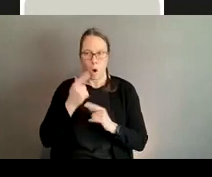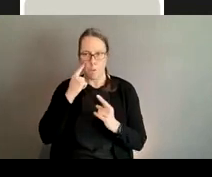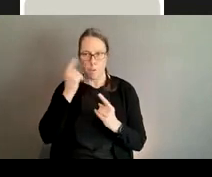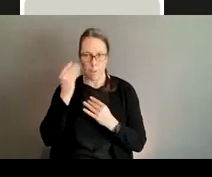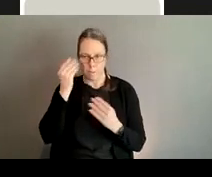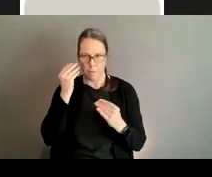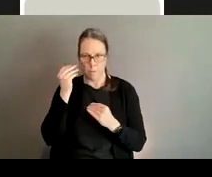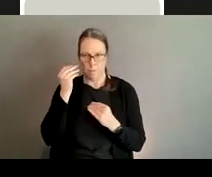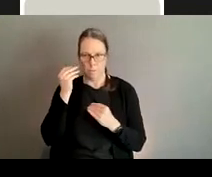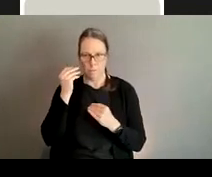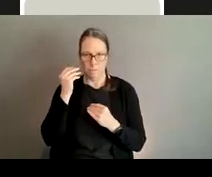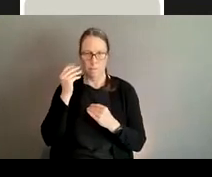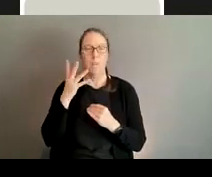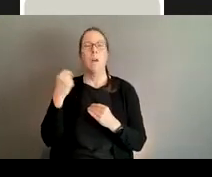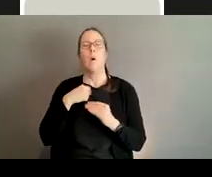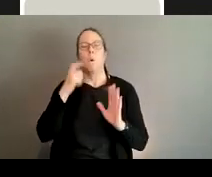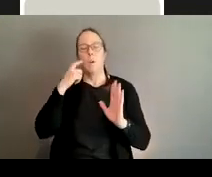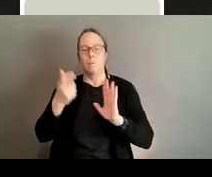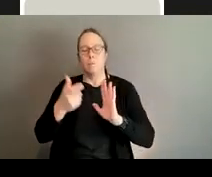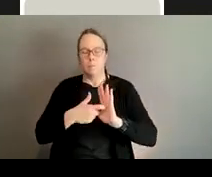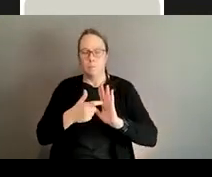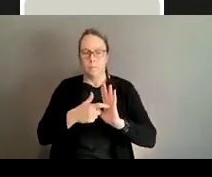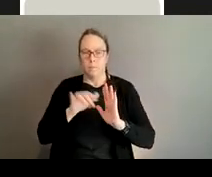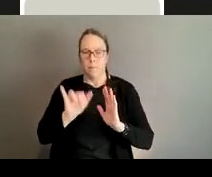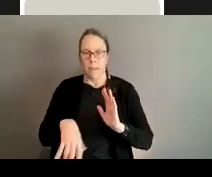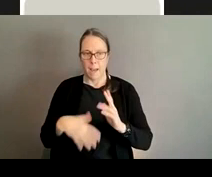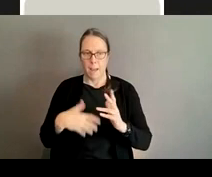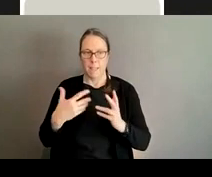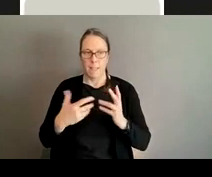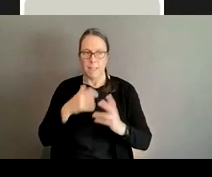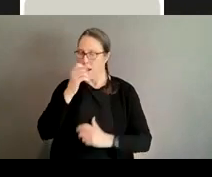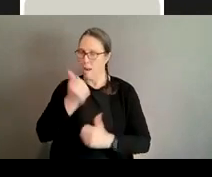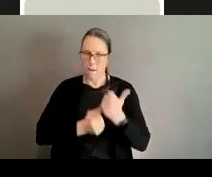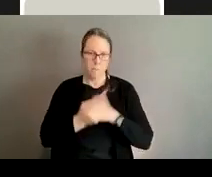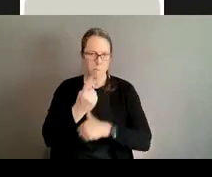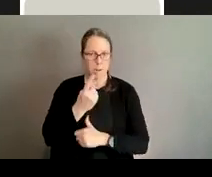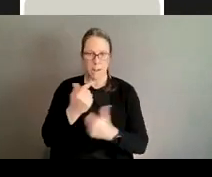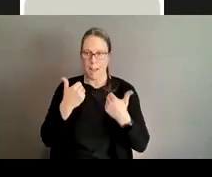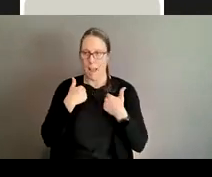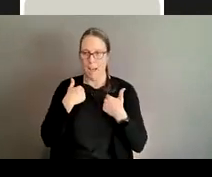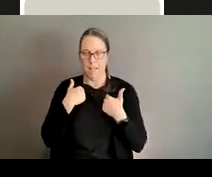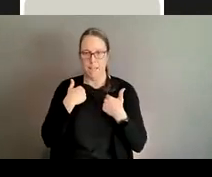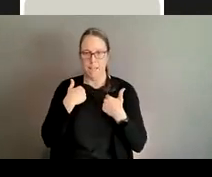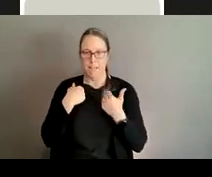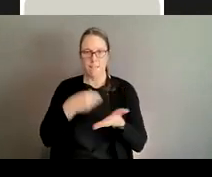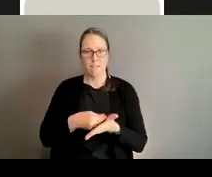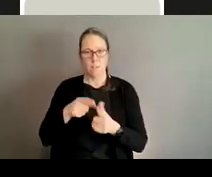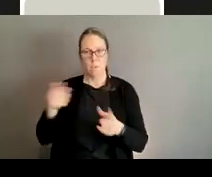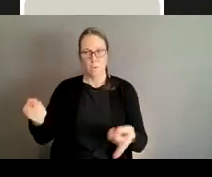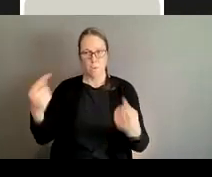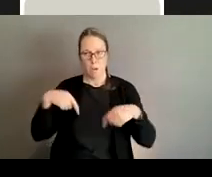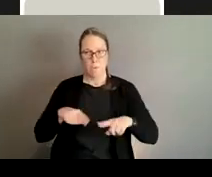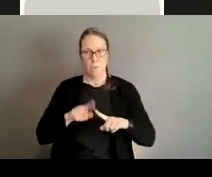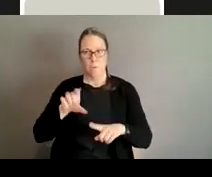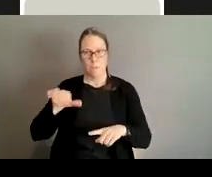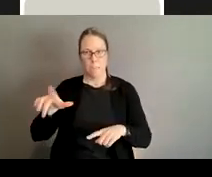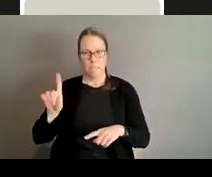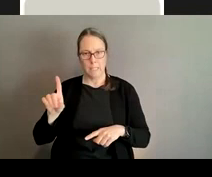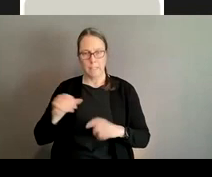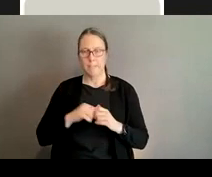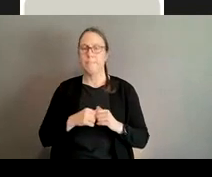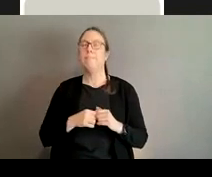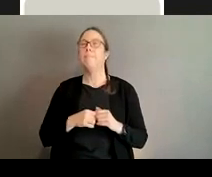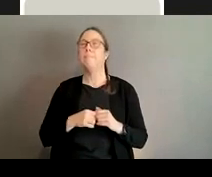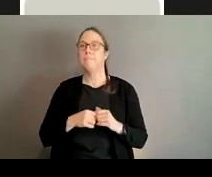And recognition that not everyone has the funds to come. So, if you can just keep that